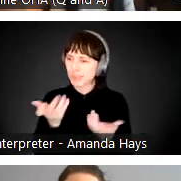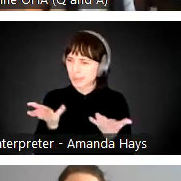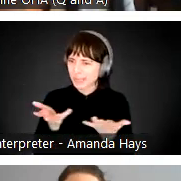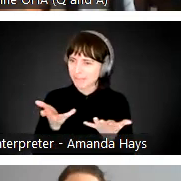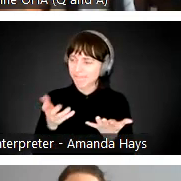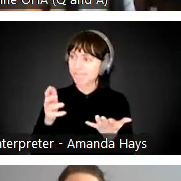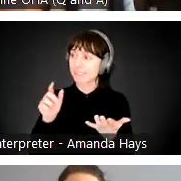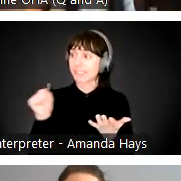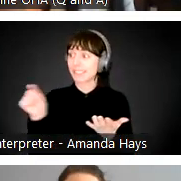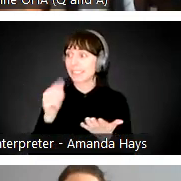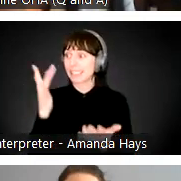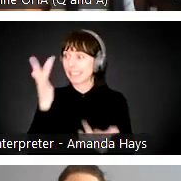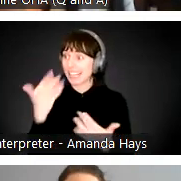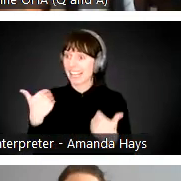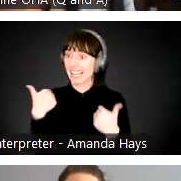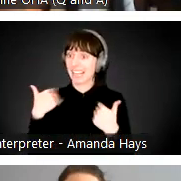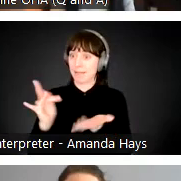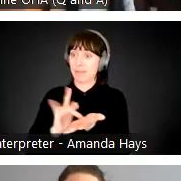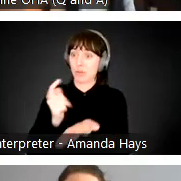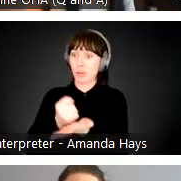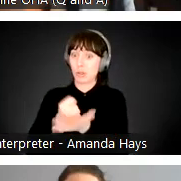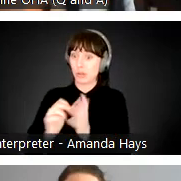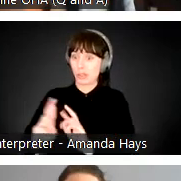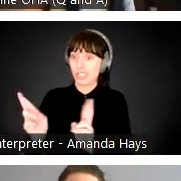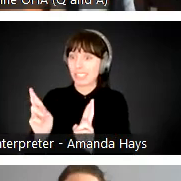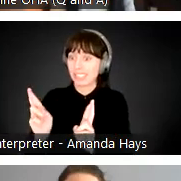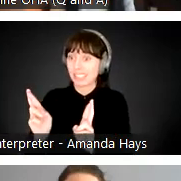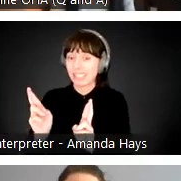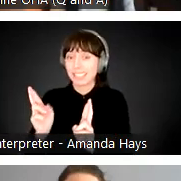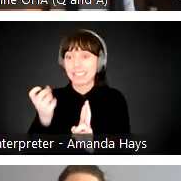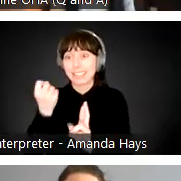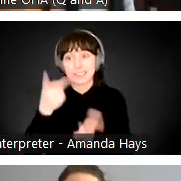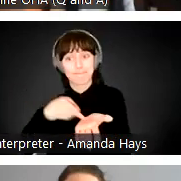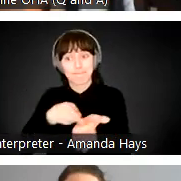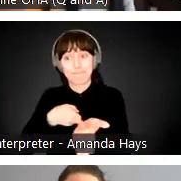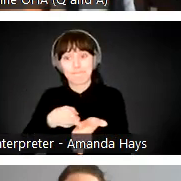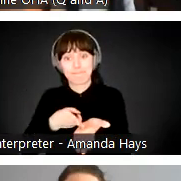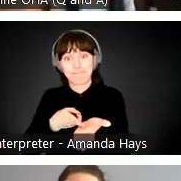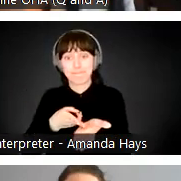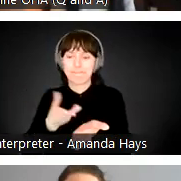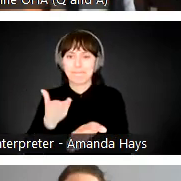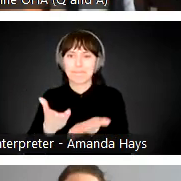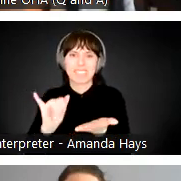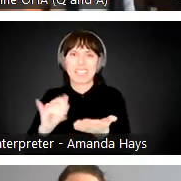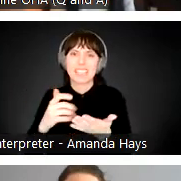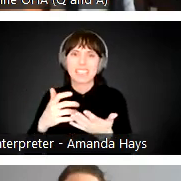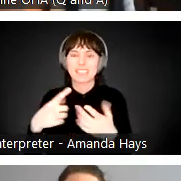treatments for, the reality of it is doctors- and this may be a problem for medicine in general- is that we